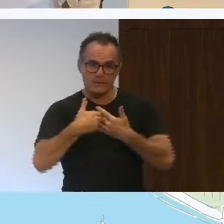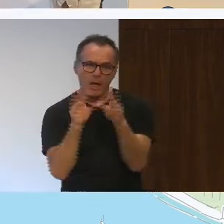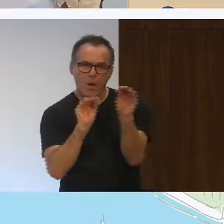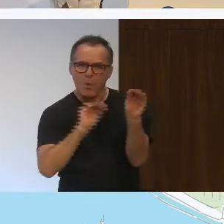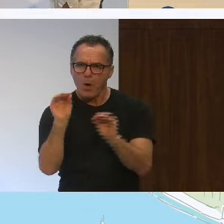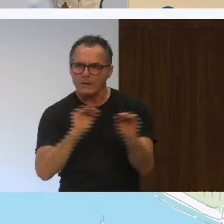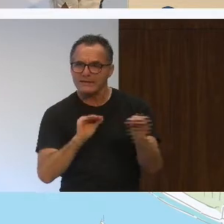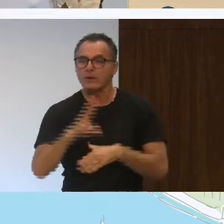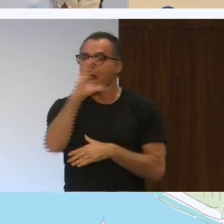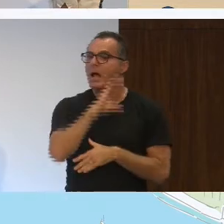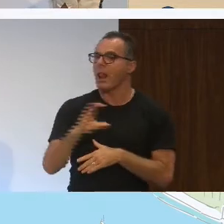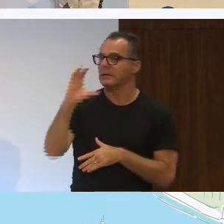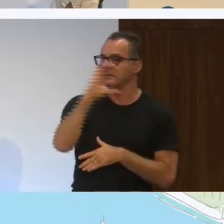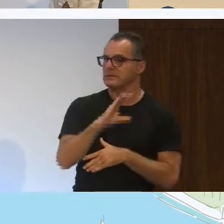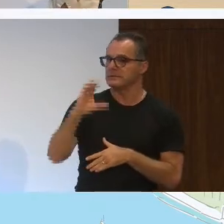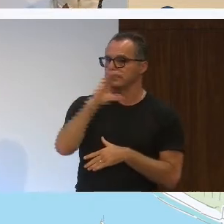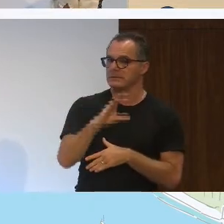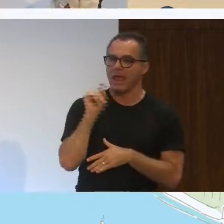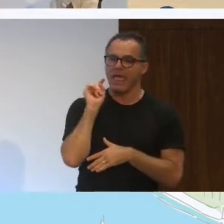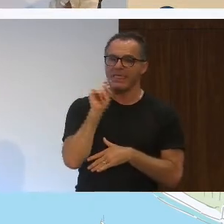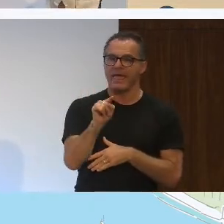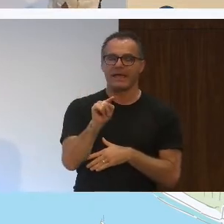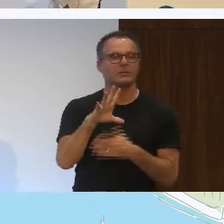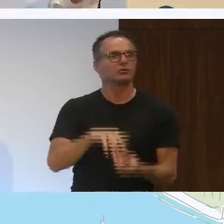colors cause eye strain in individuals.